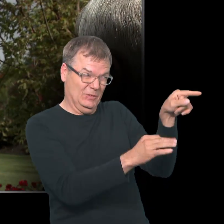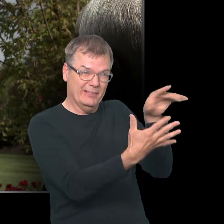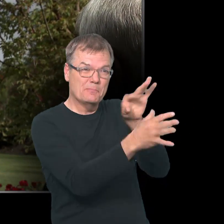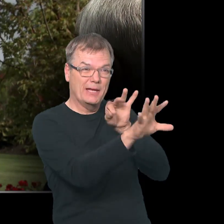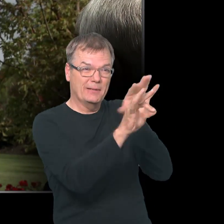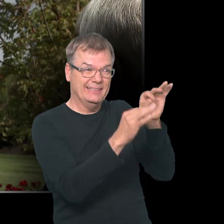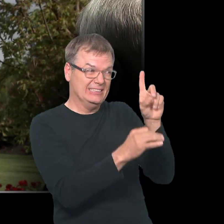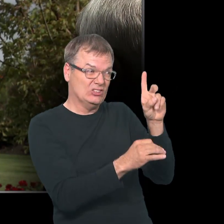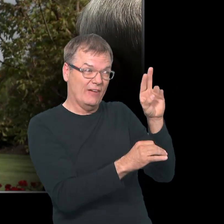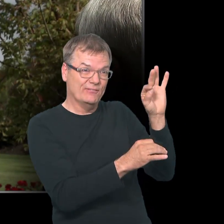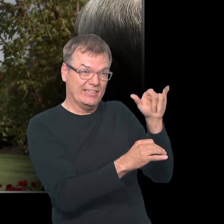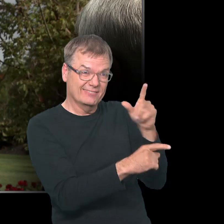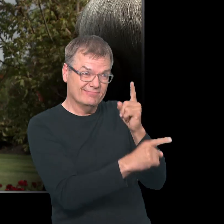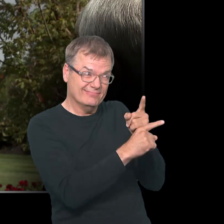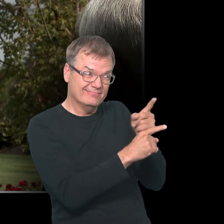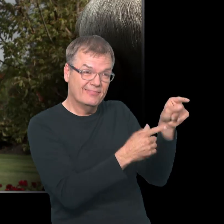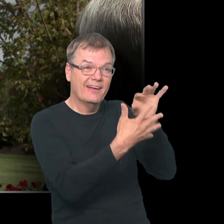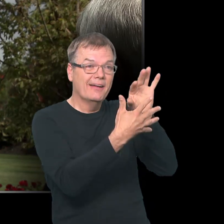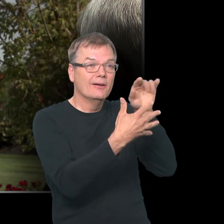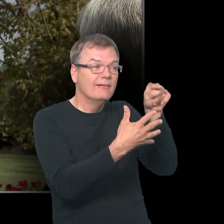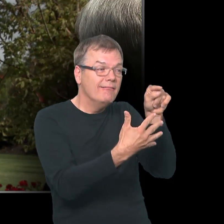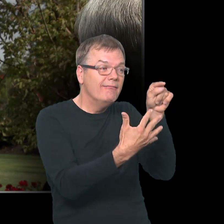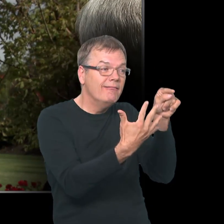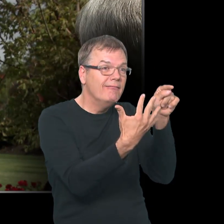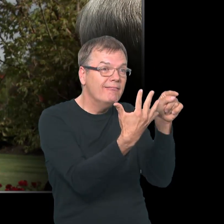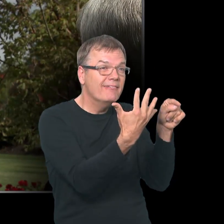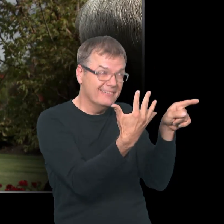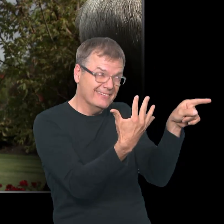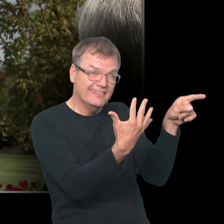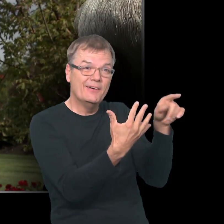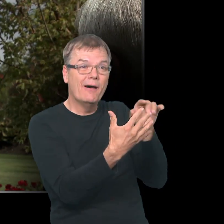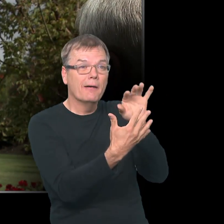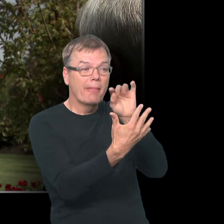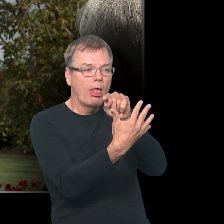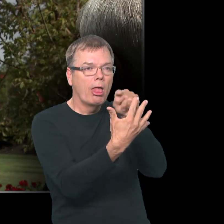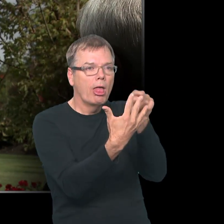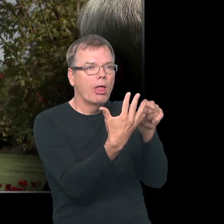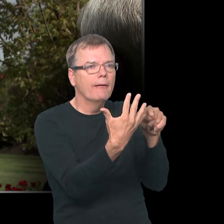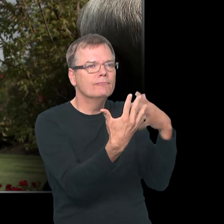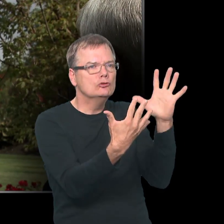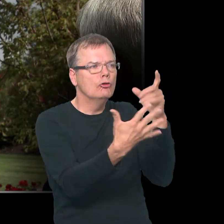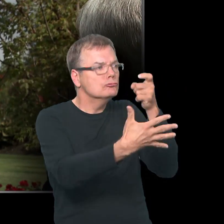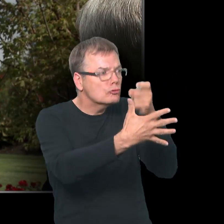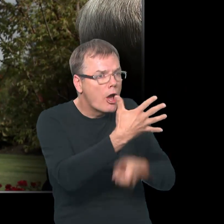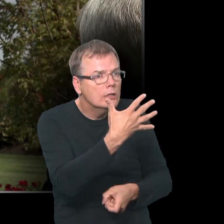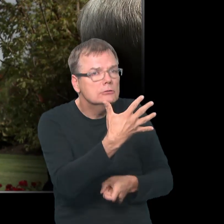You mentioned Duffy, but the list goes on. You know, there's eight, ten, twelve of them,